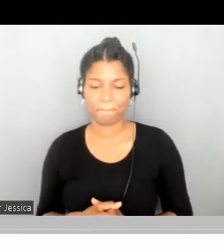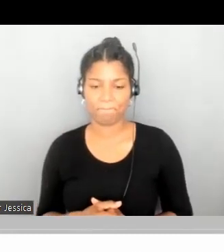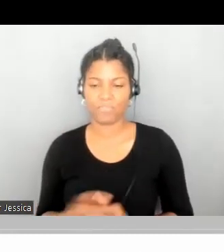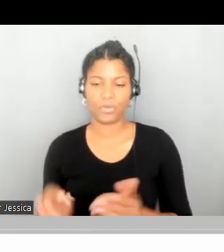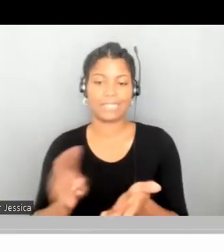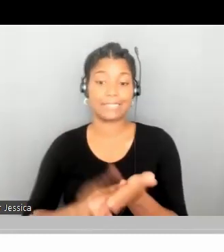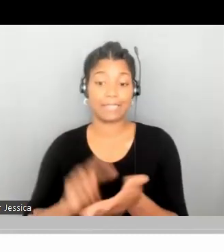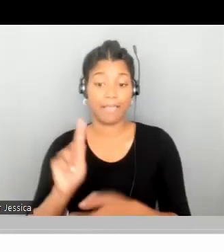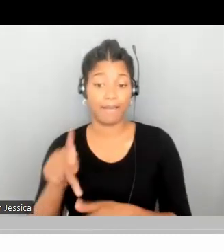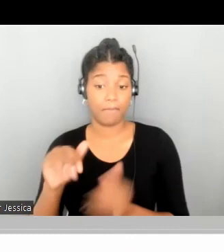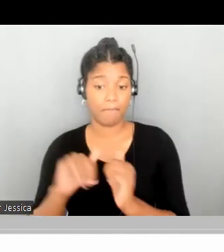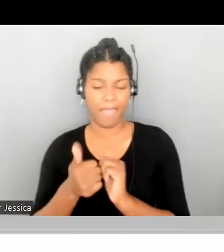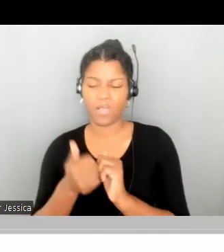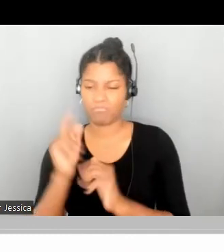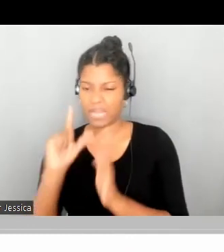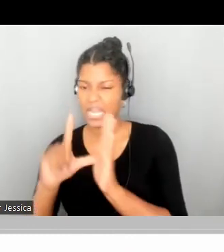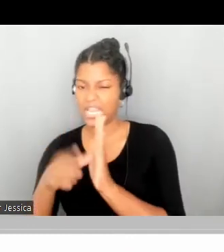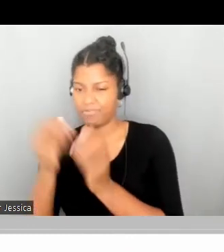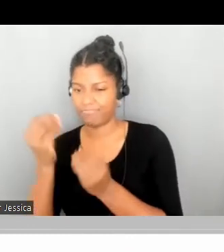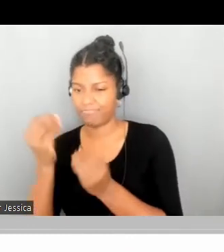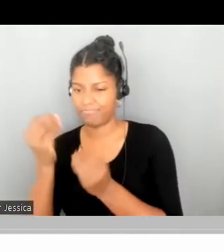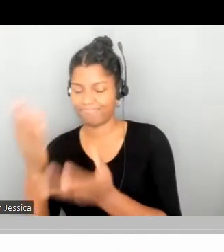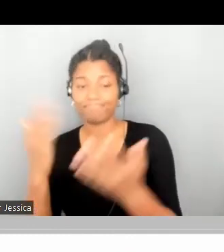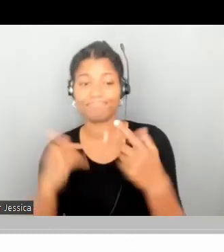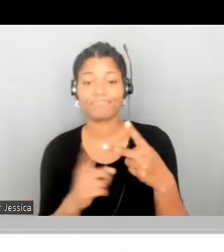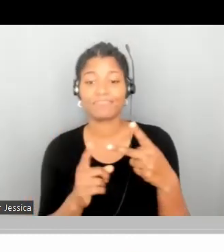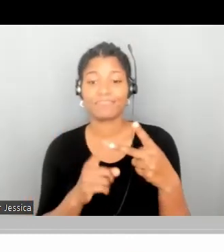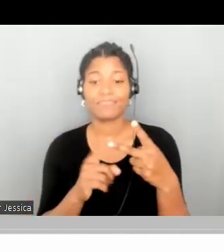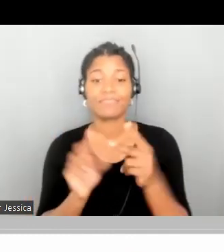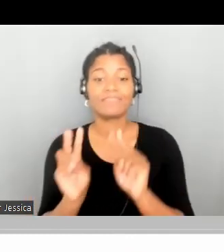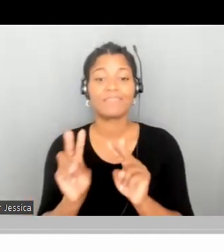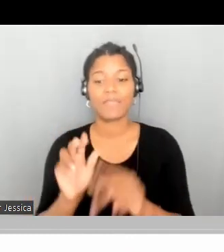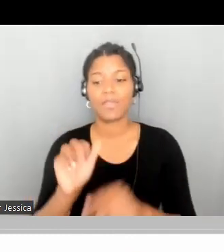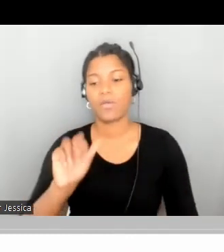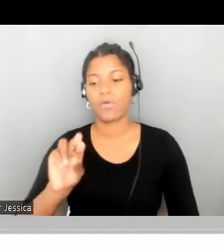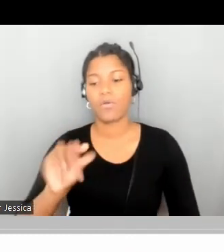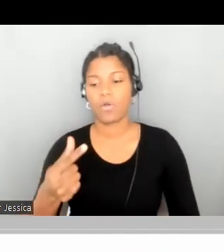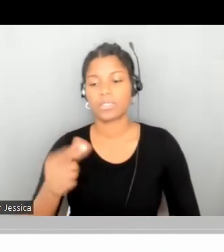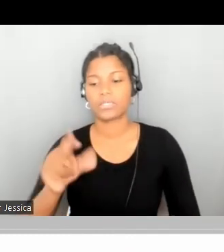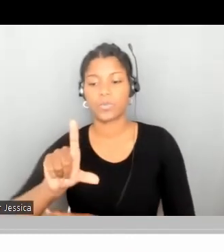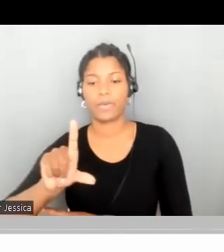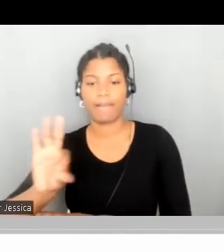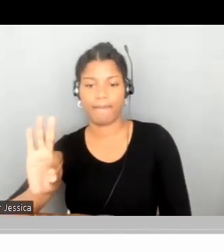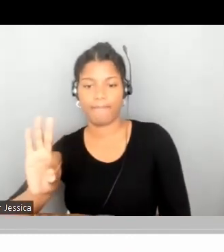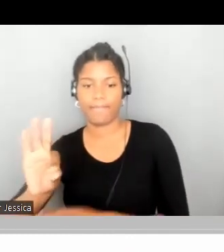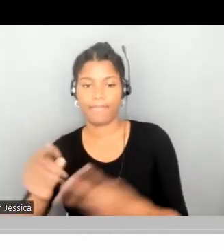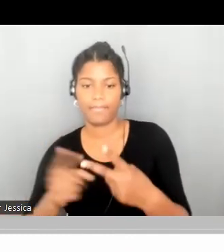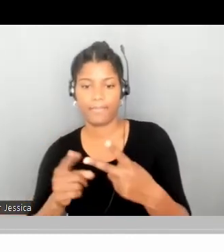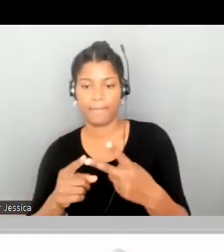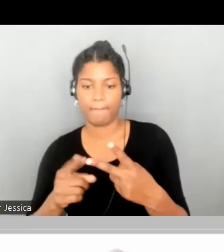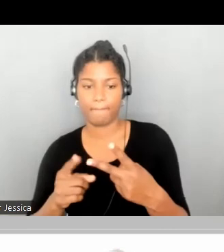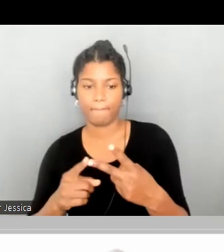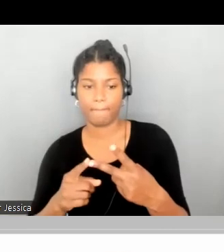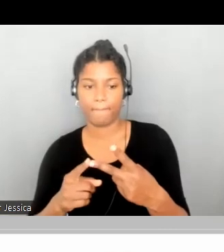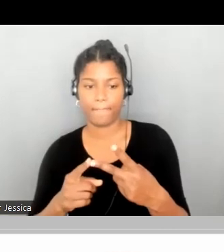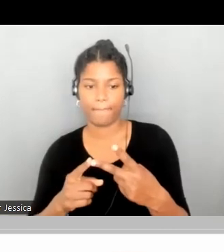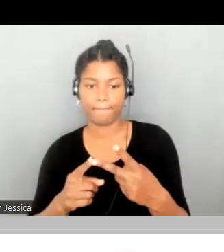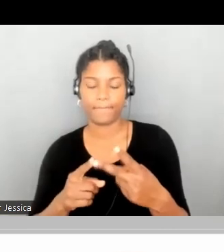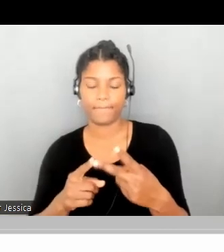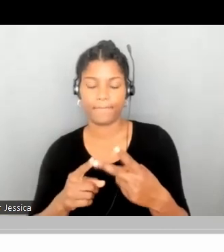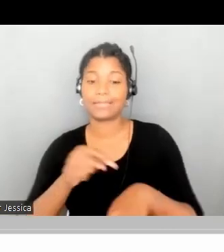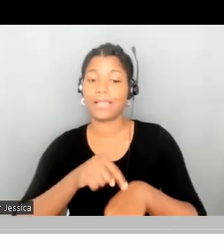Then the second one that is really exciting as well is on August 29, from 3 to 4 PM Eastern